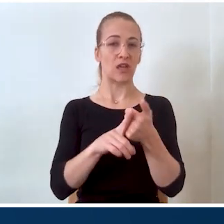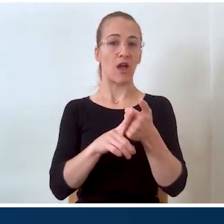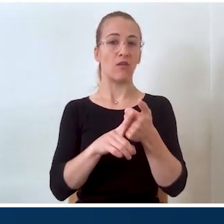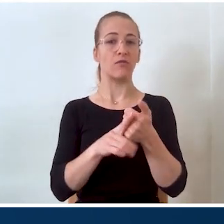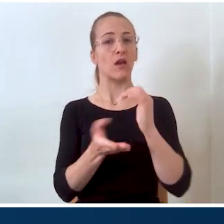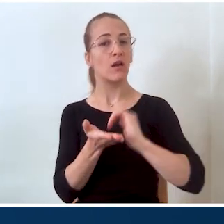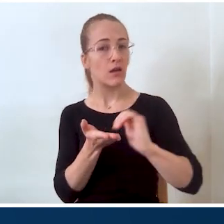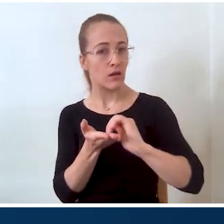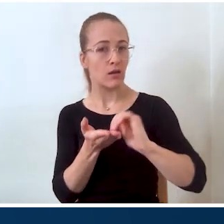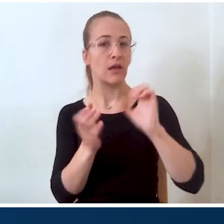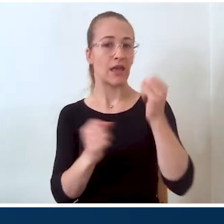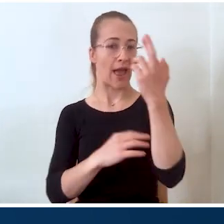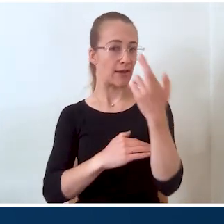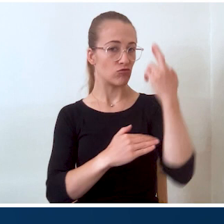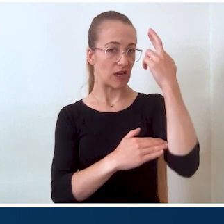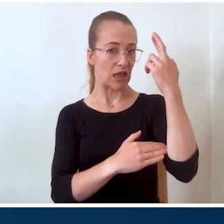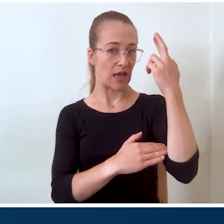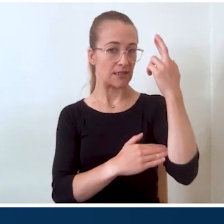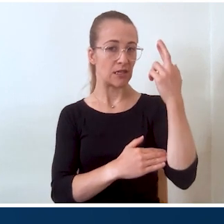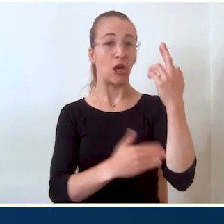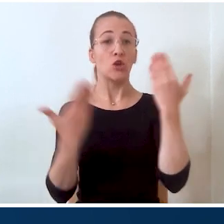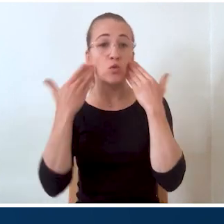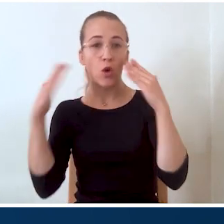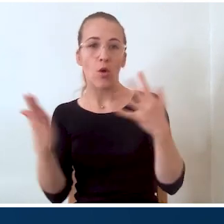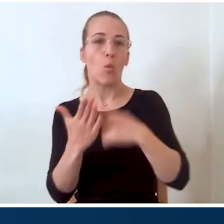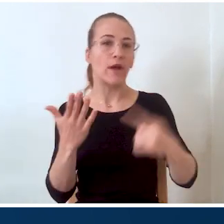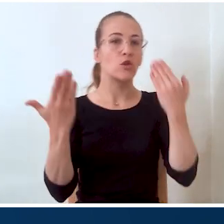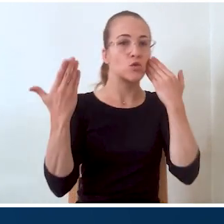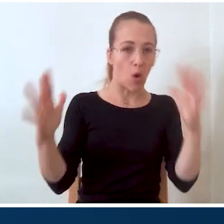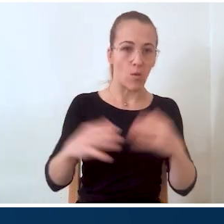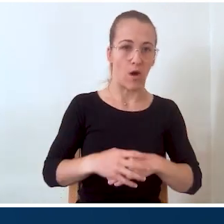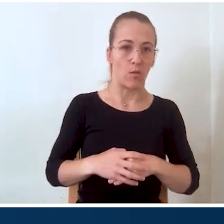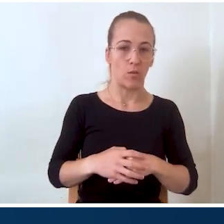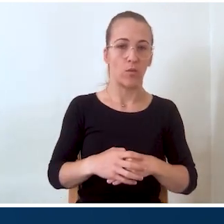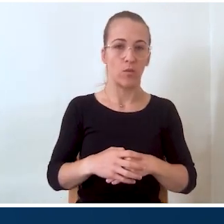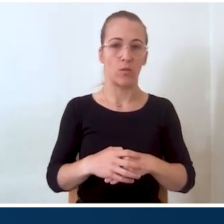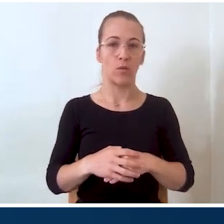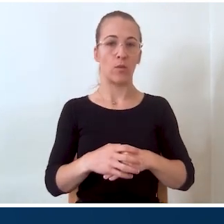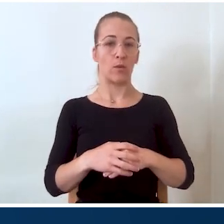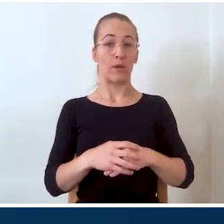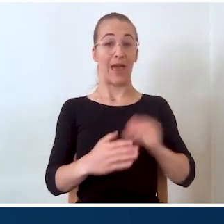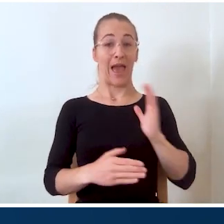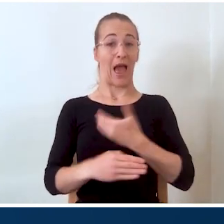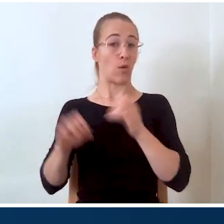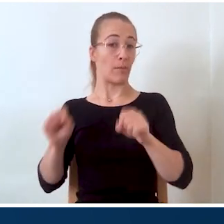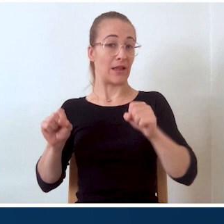to realize that you don't want know what you don't know, And so we, at our ability, even though we do what we do,